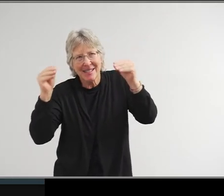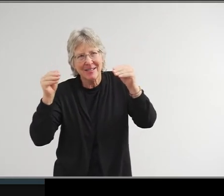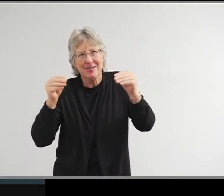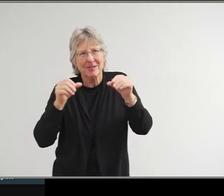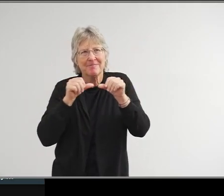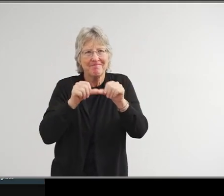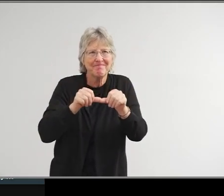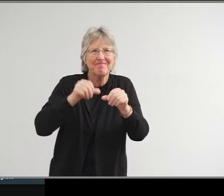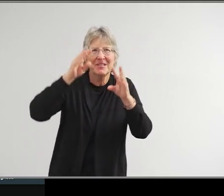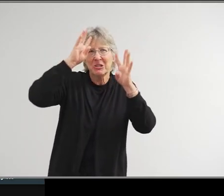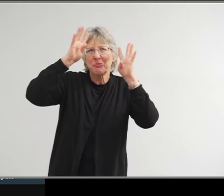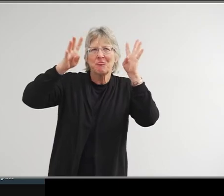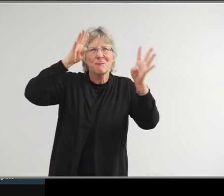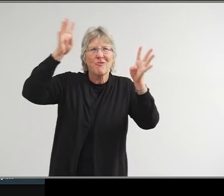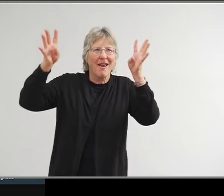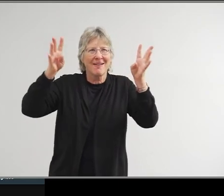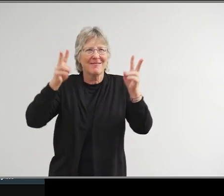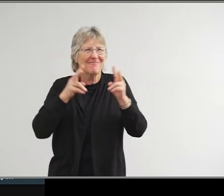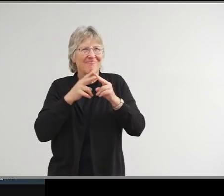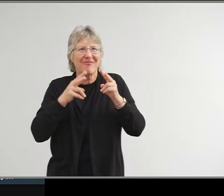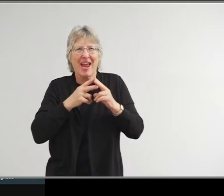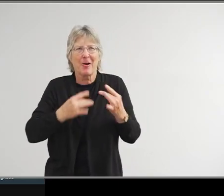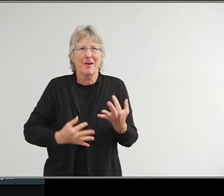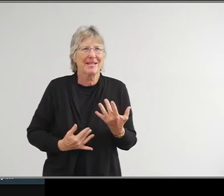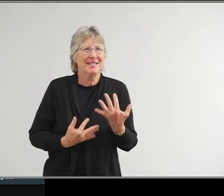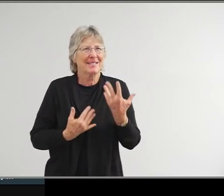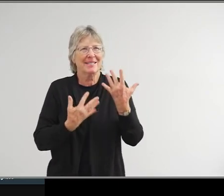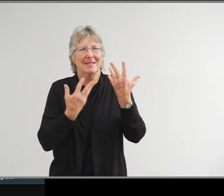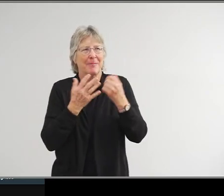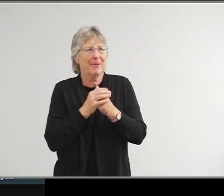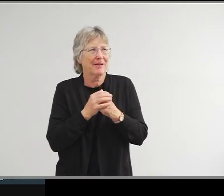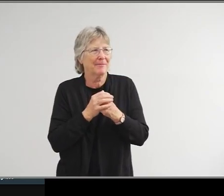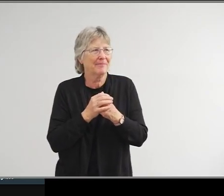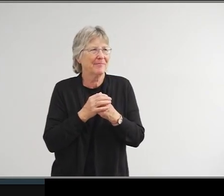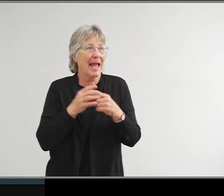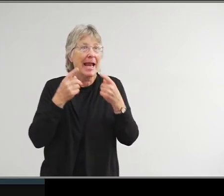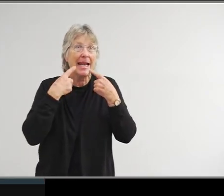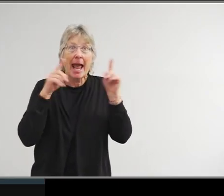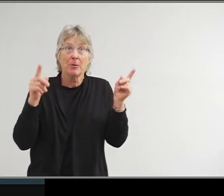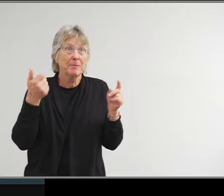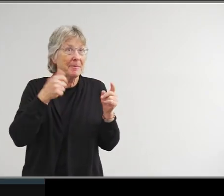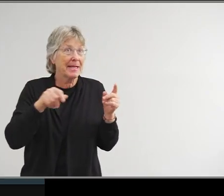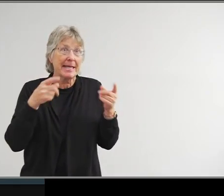Very inspiring. How about announcements? Do we have any announcements?